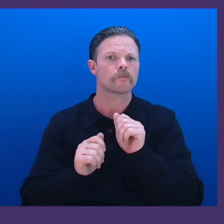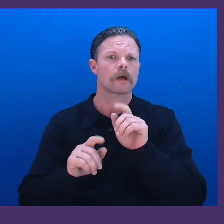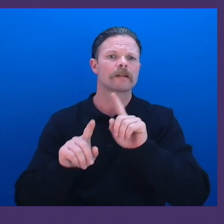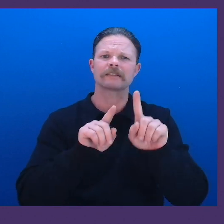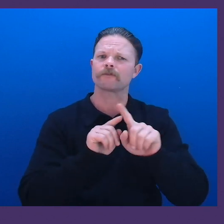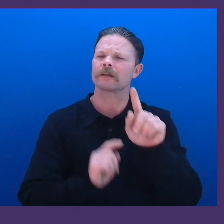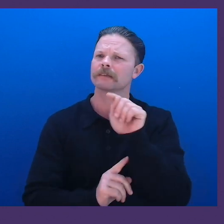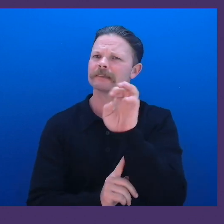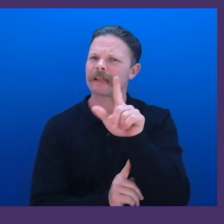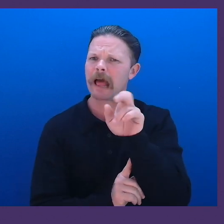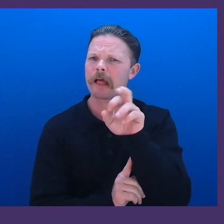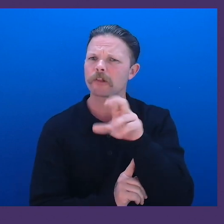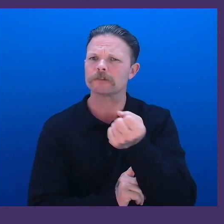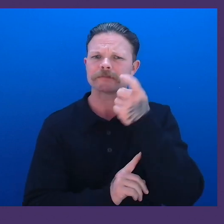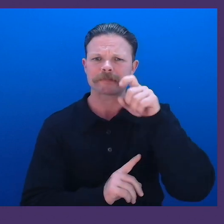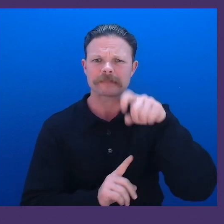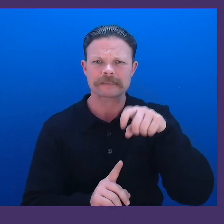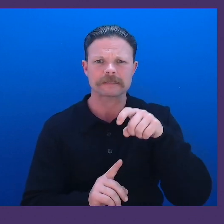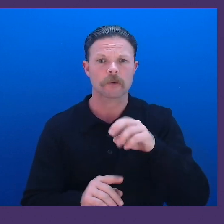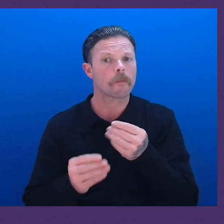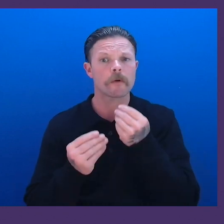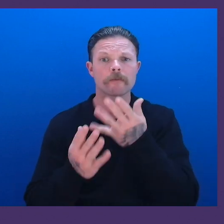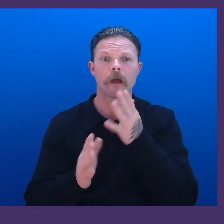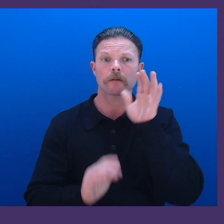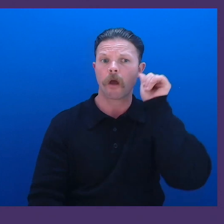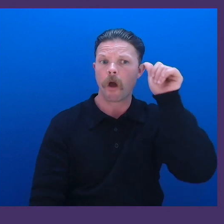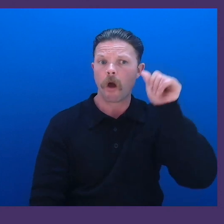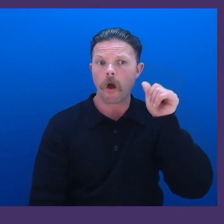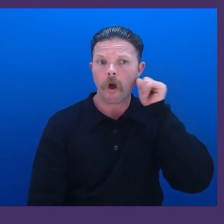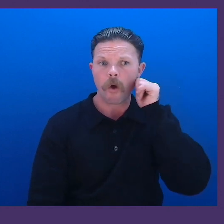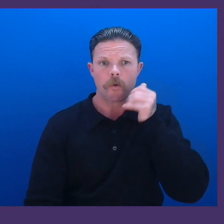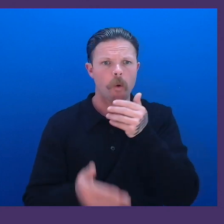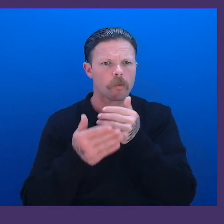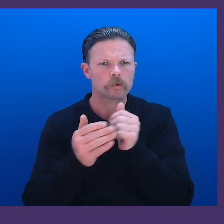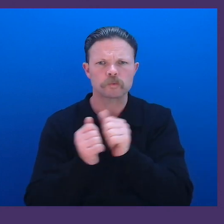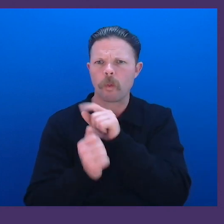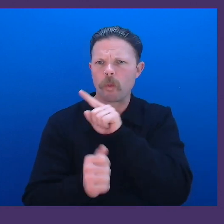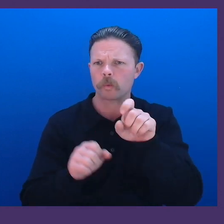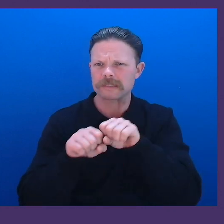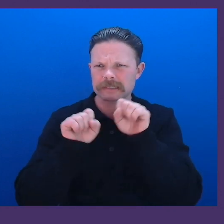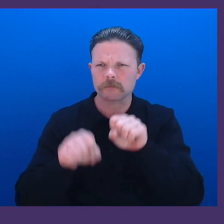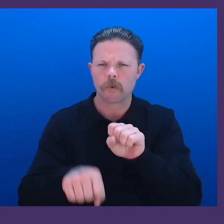when those systems are working and thinking. That will make it easier for blind users